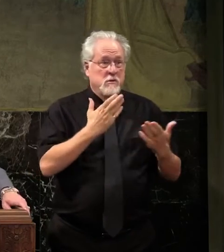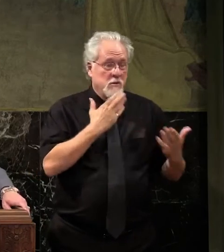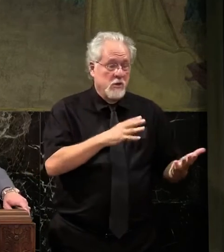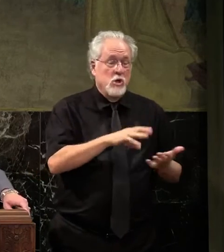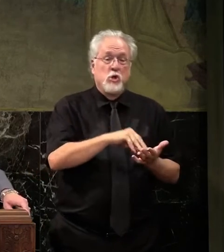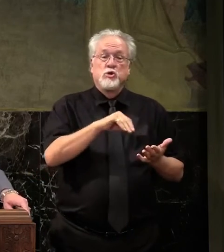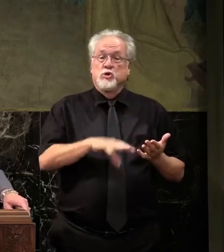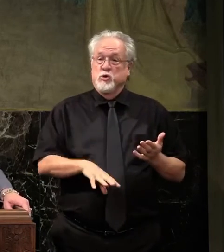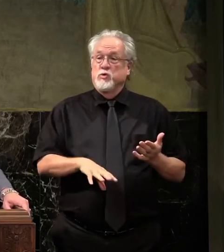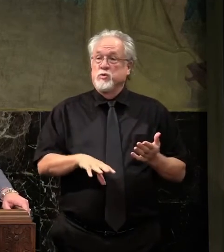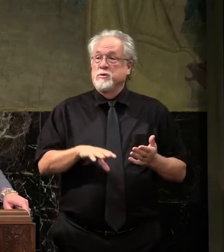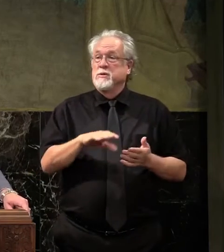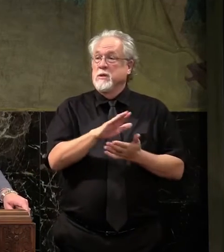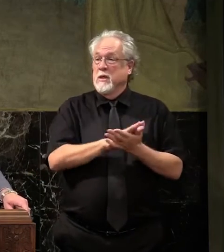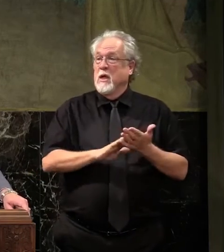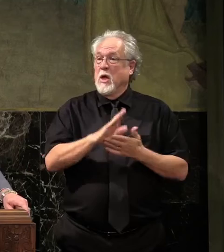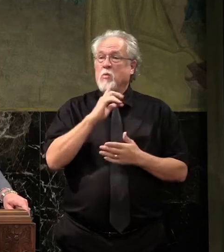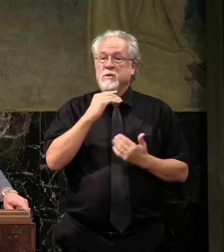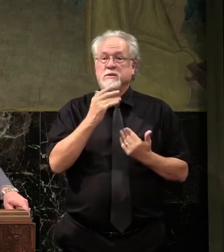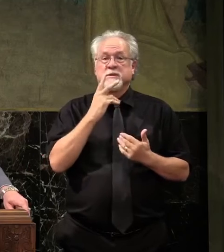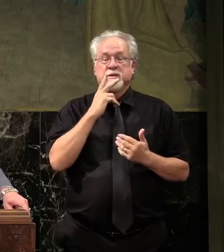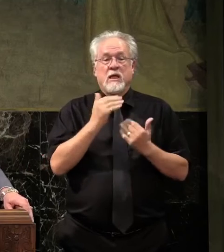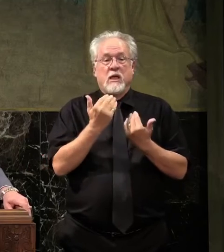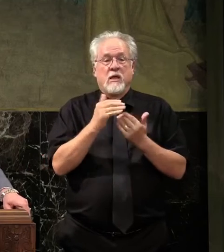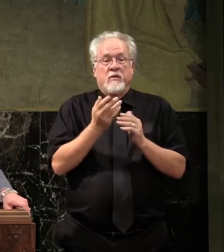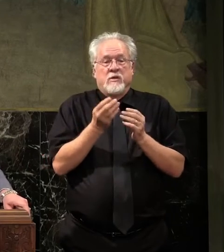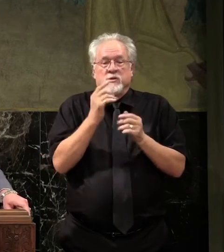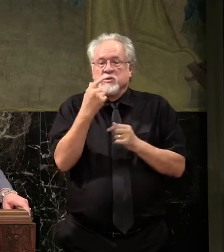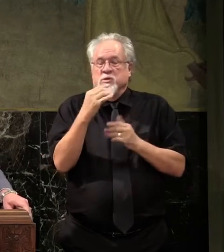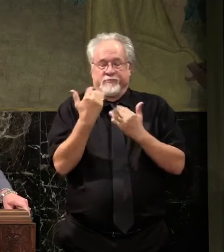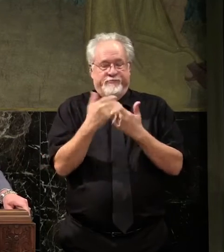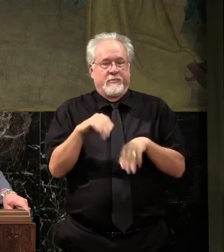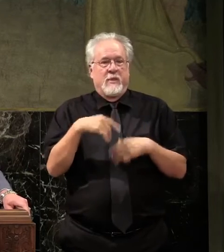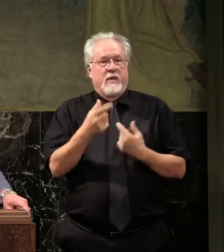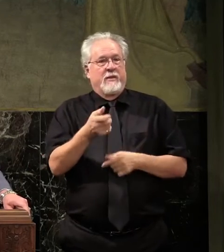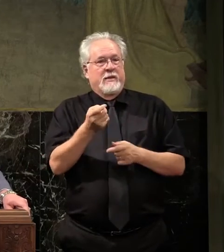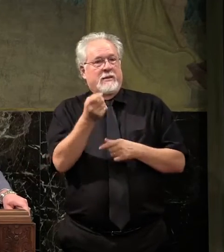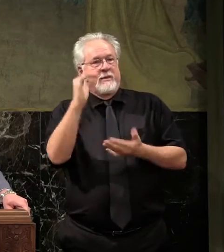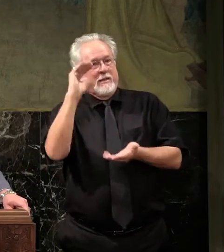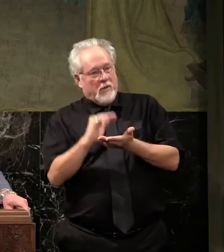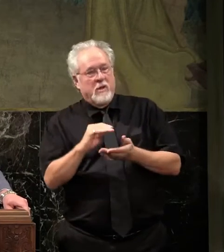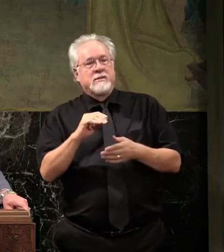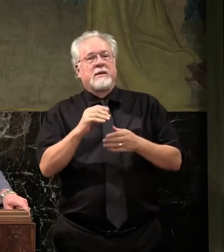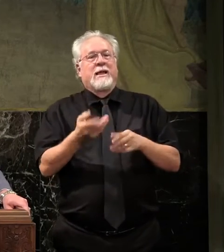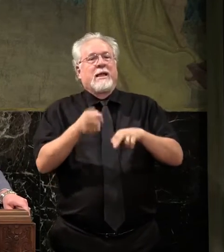education are going to see the smallest increases in tuition in a decade and